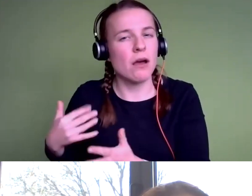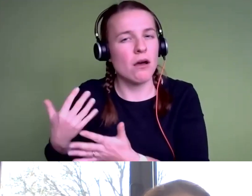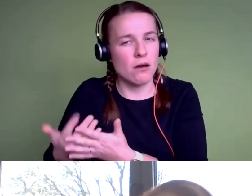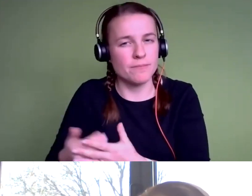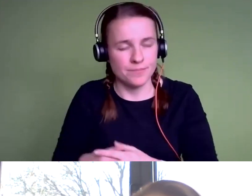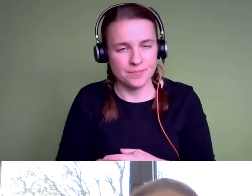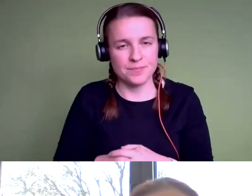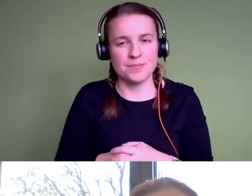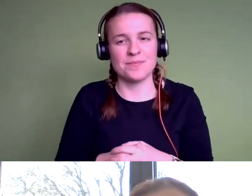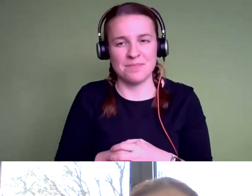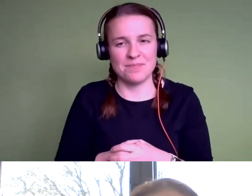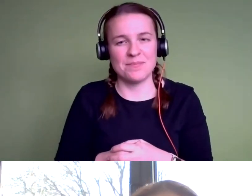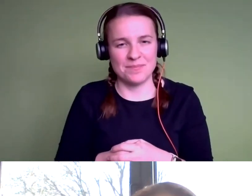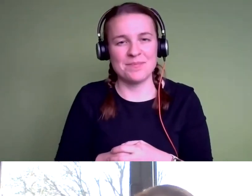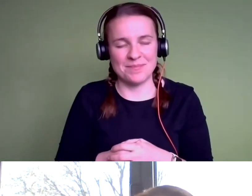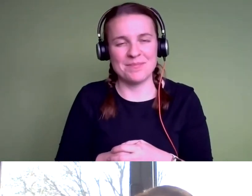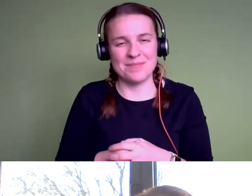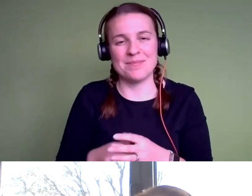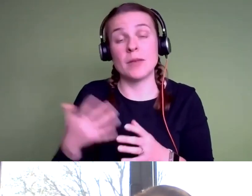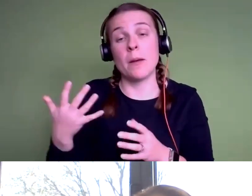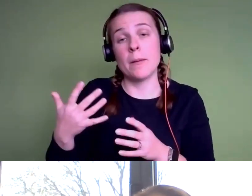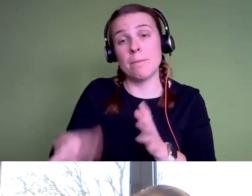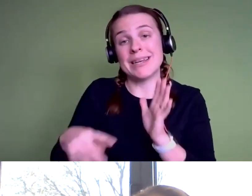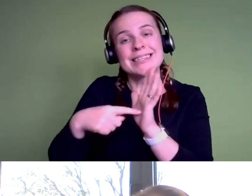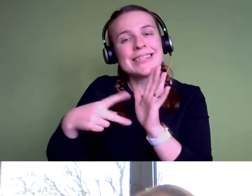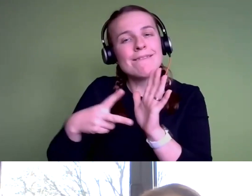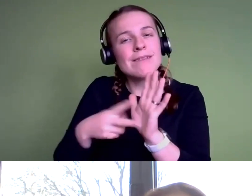We have been building this relationship with Thrive over the past year